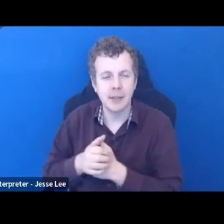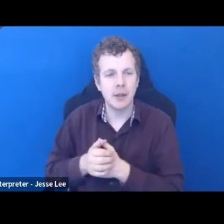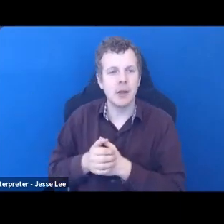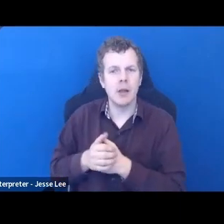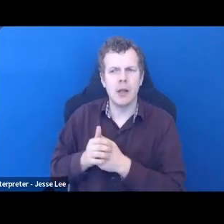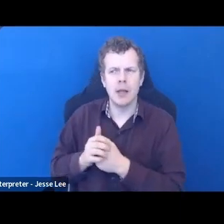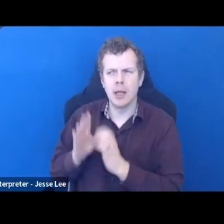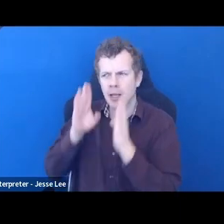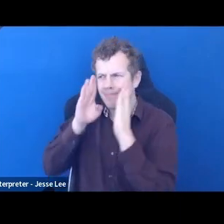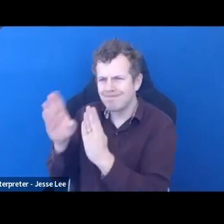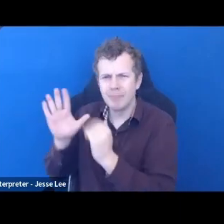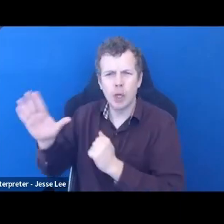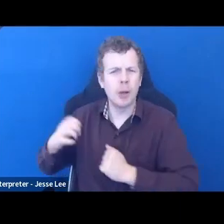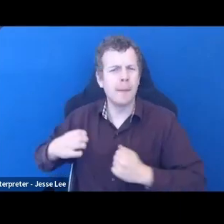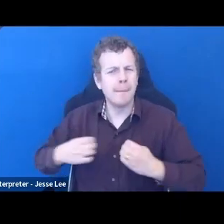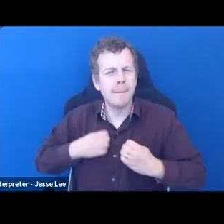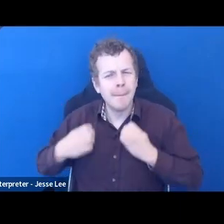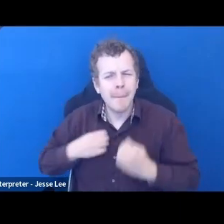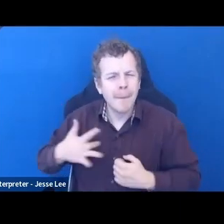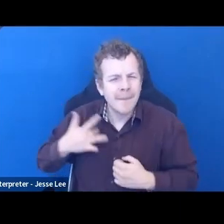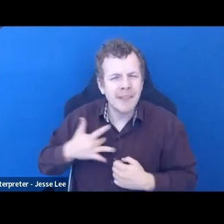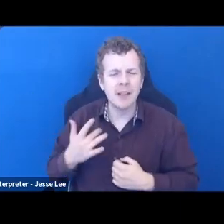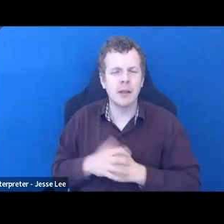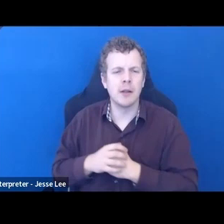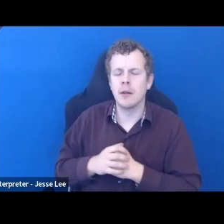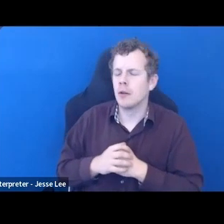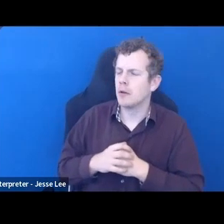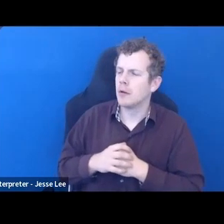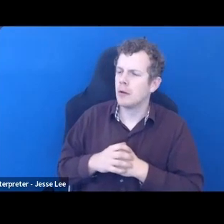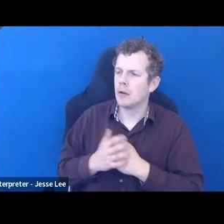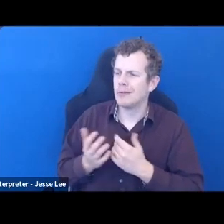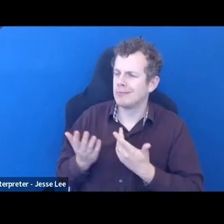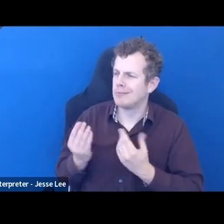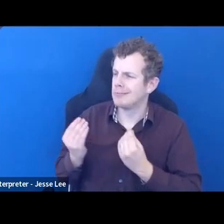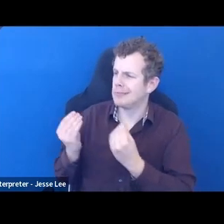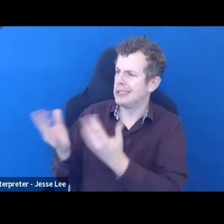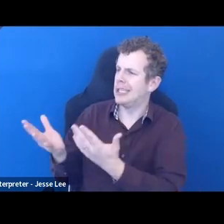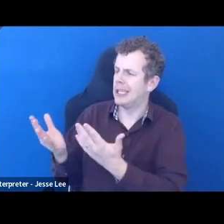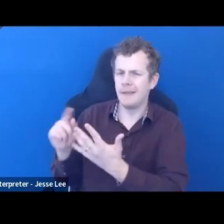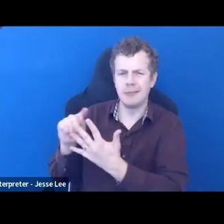We want to provide feasible researched options.